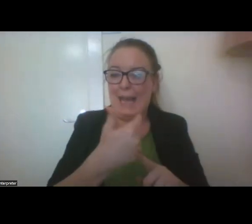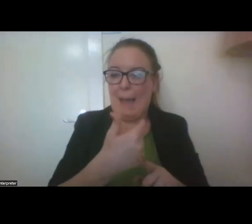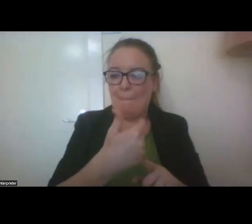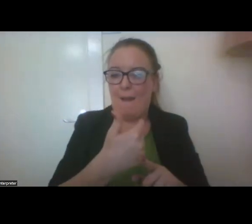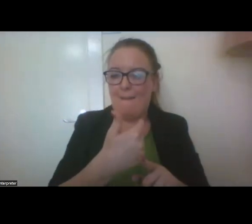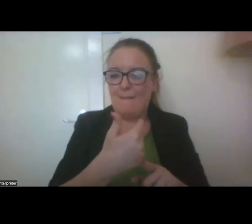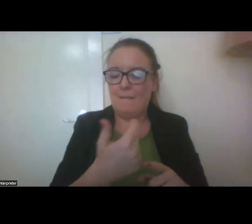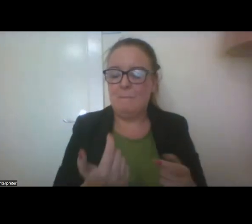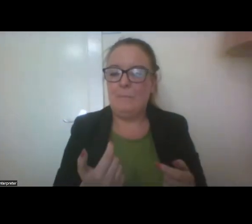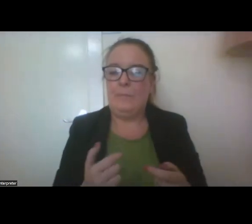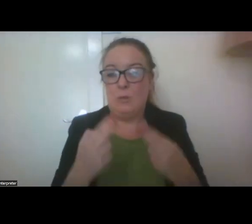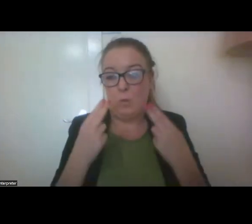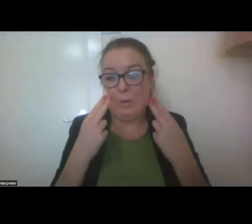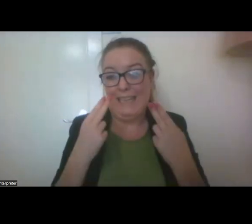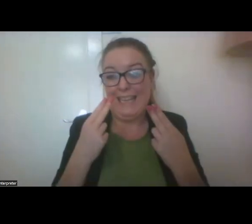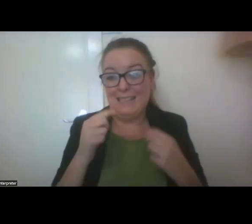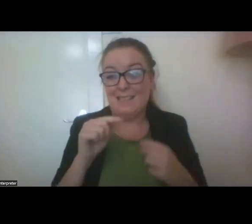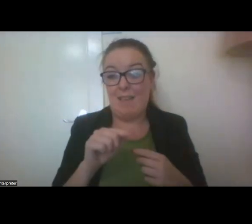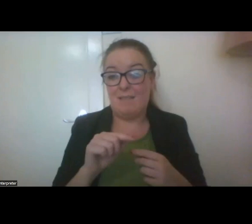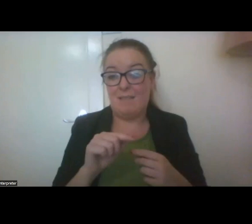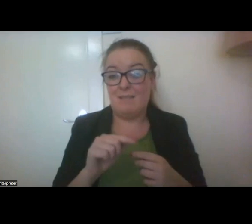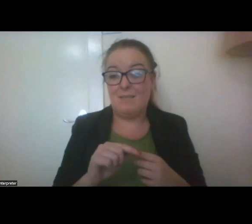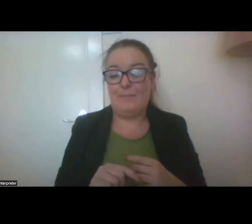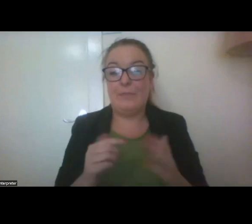So. Yes, it's just a little bit more complicated